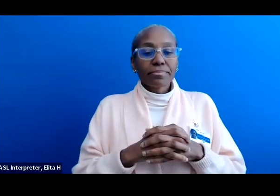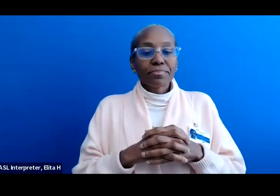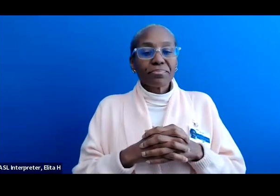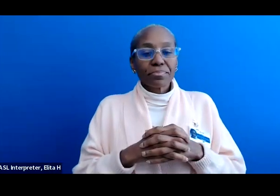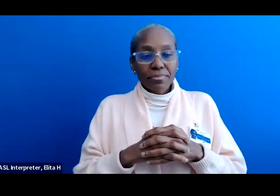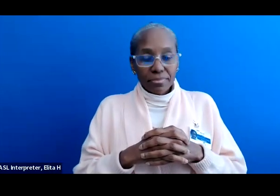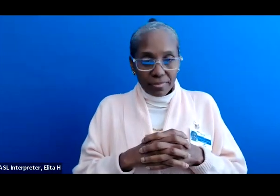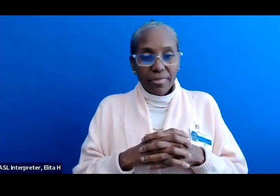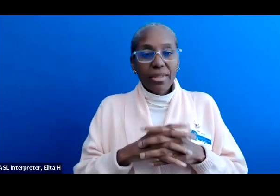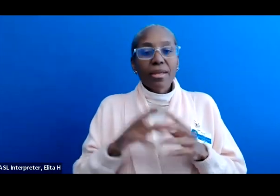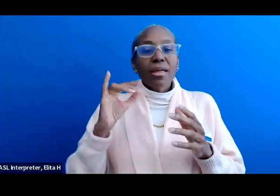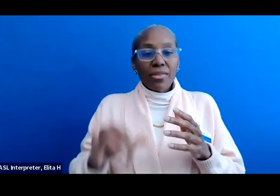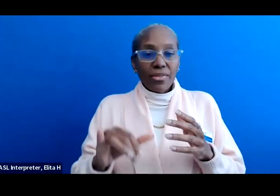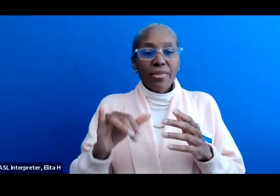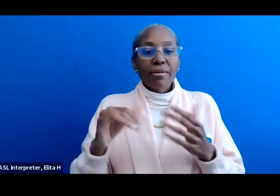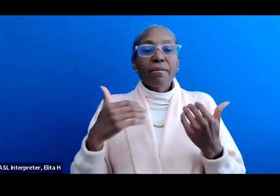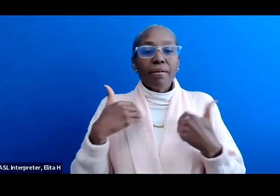That there are opportunities.